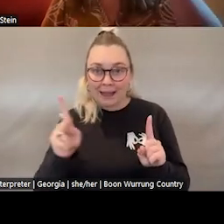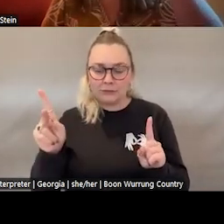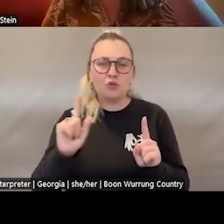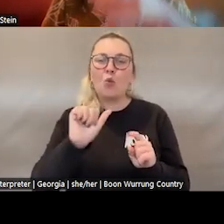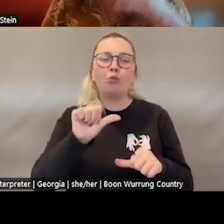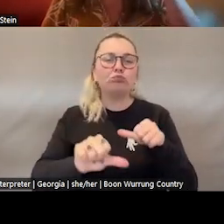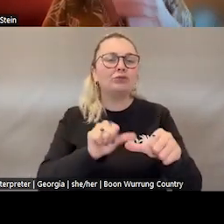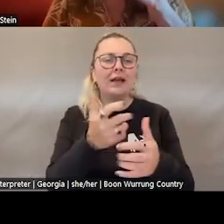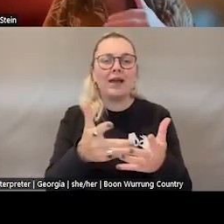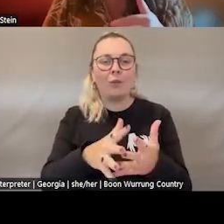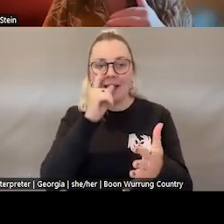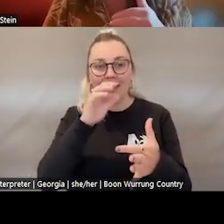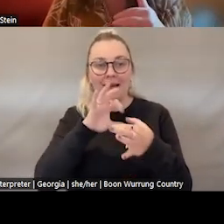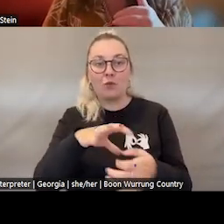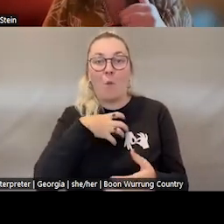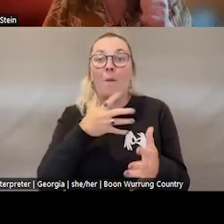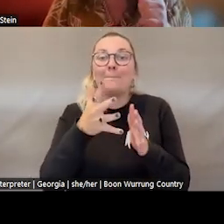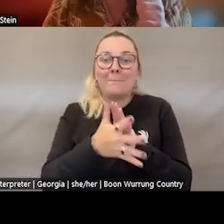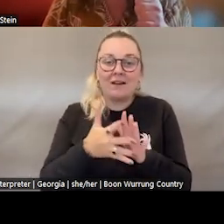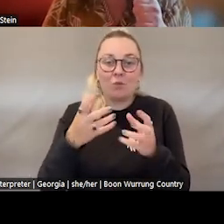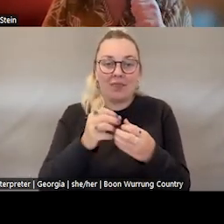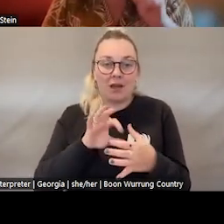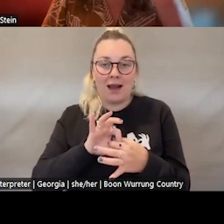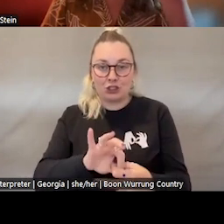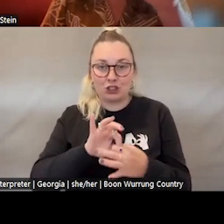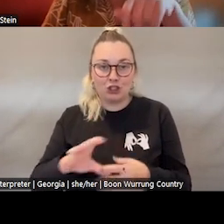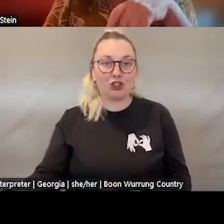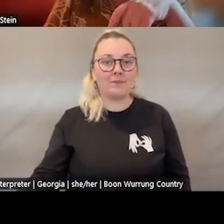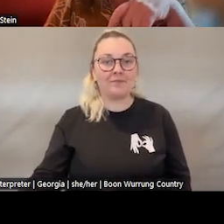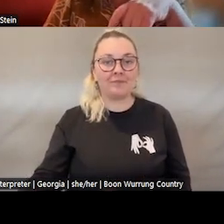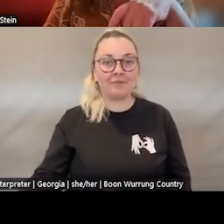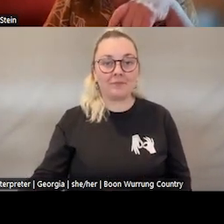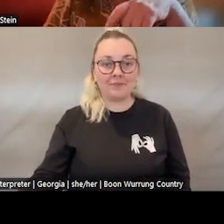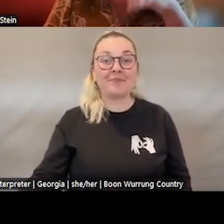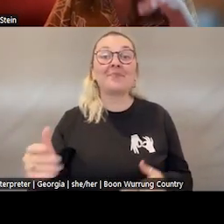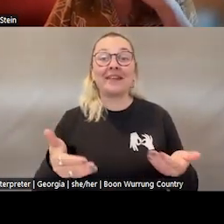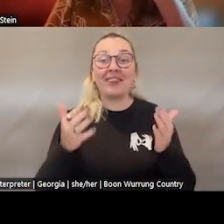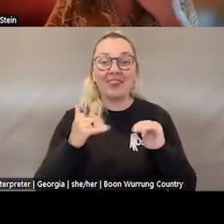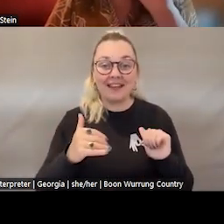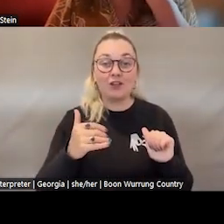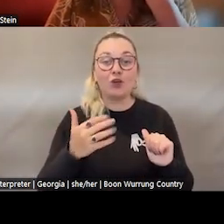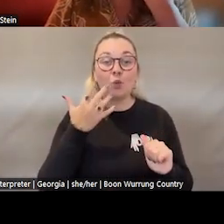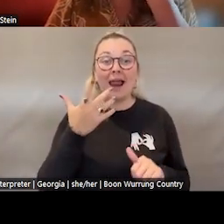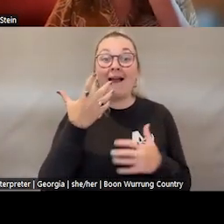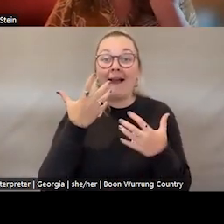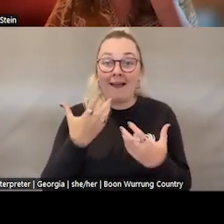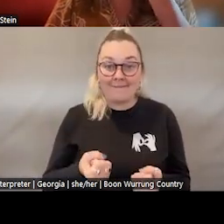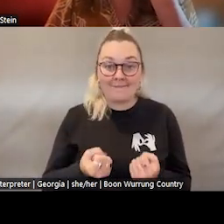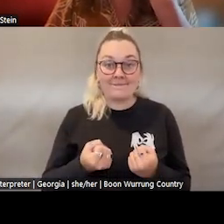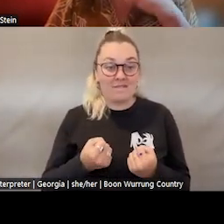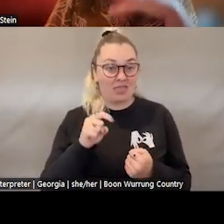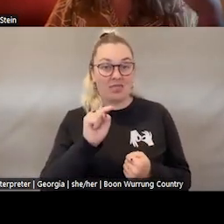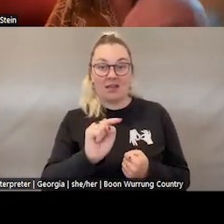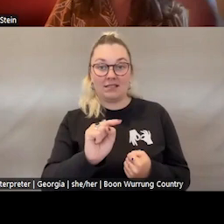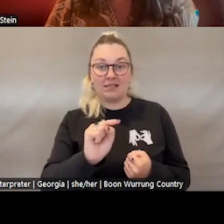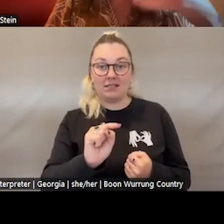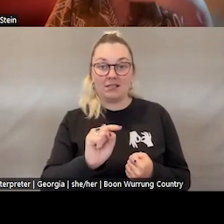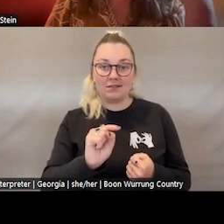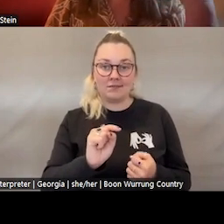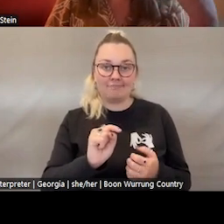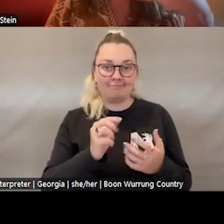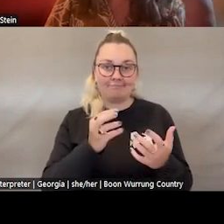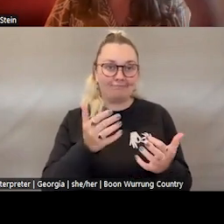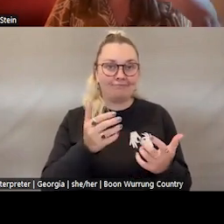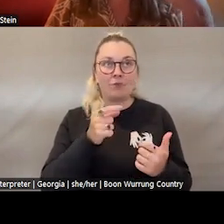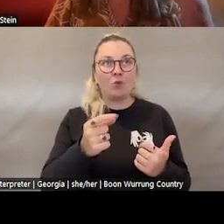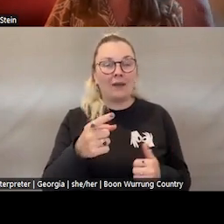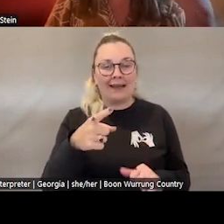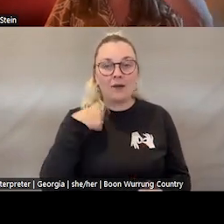to Prevent and Respond to Child Abuse how can we connect more meaningfully with our connections. We